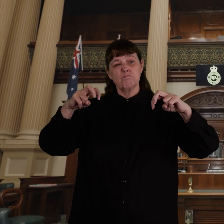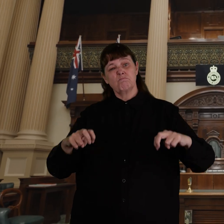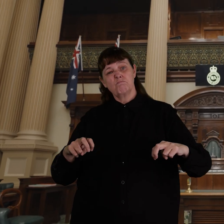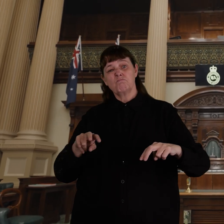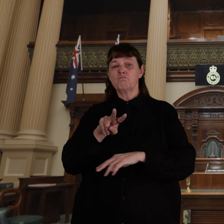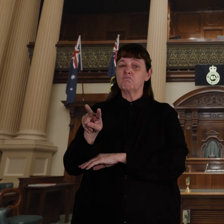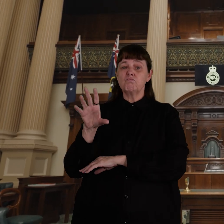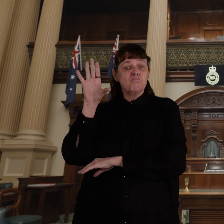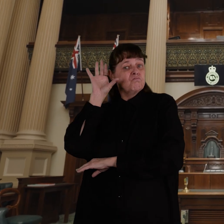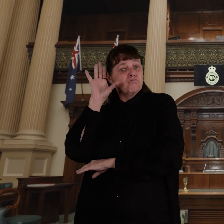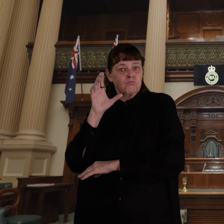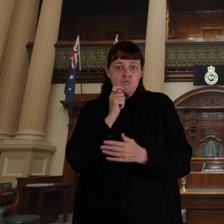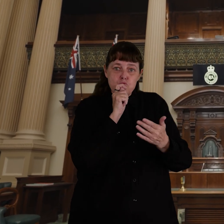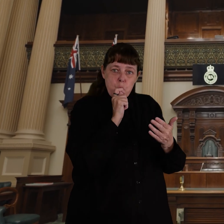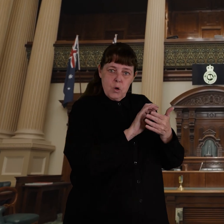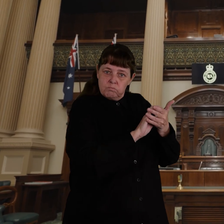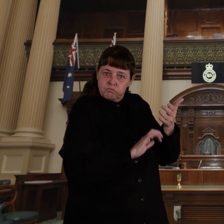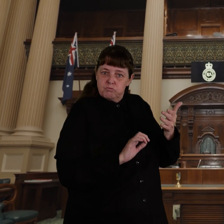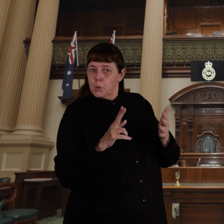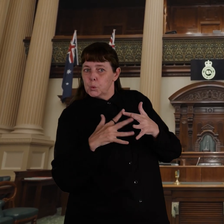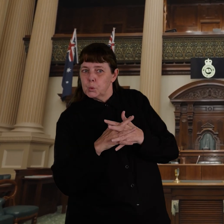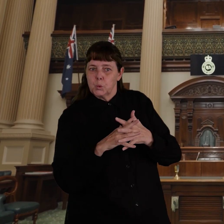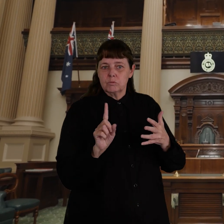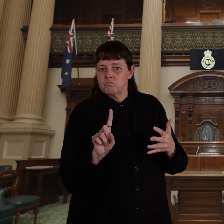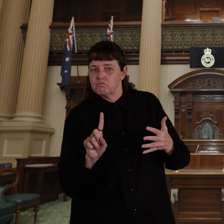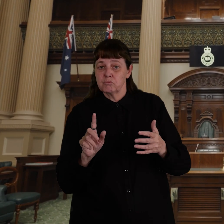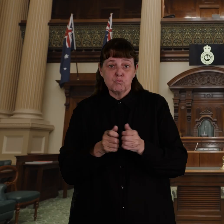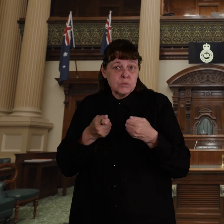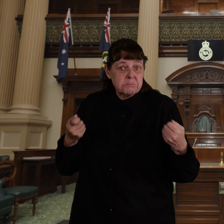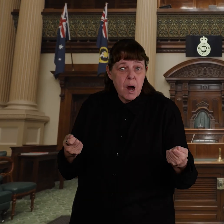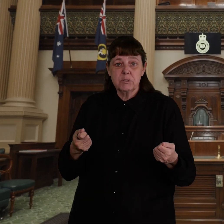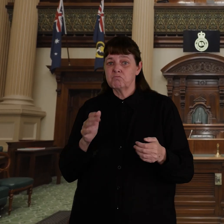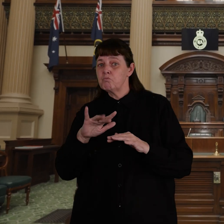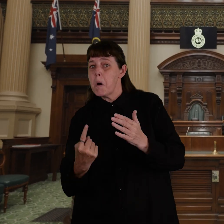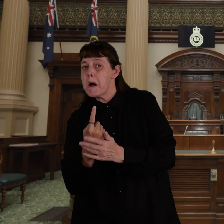the newspapers, what's happening in the chambers. You'll see that just underneath